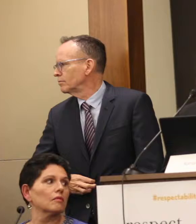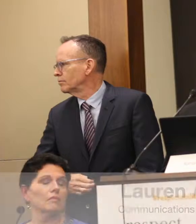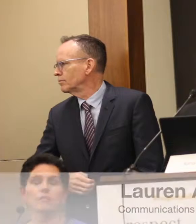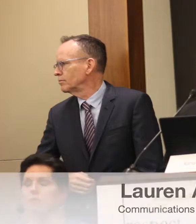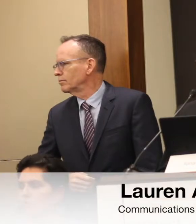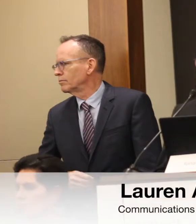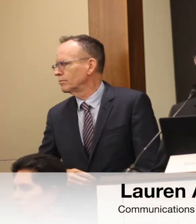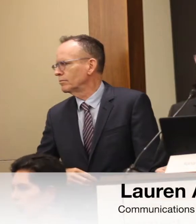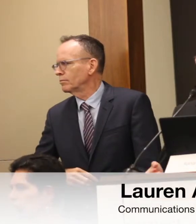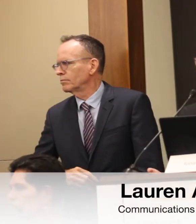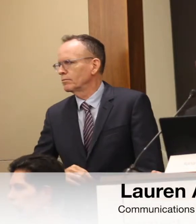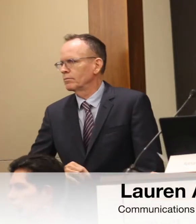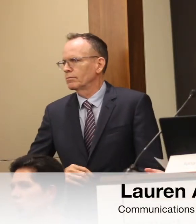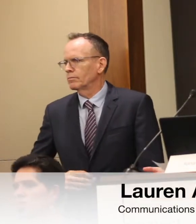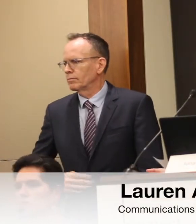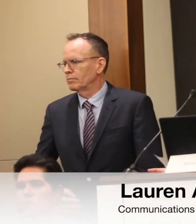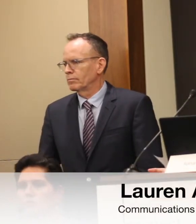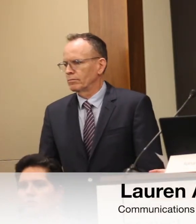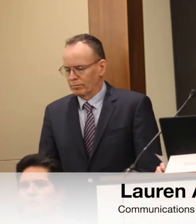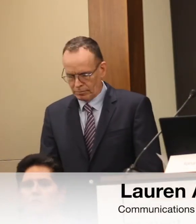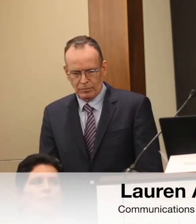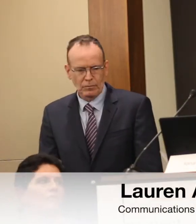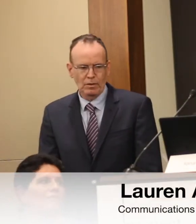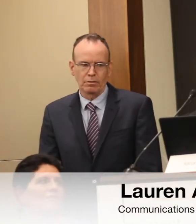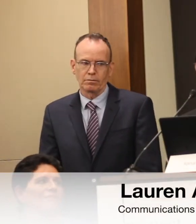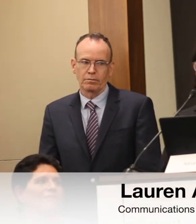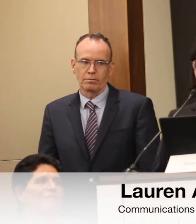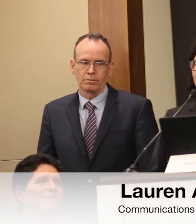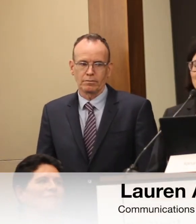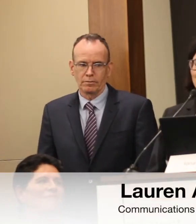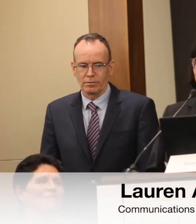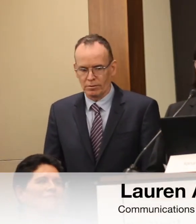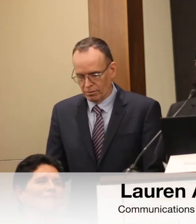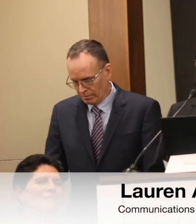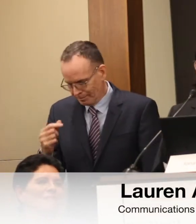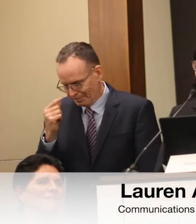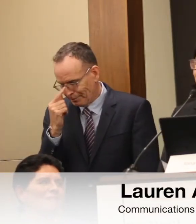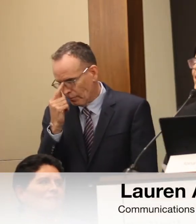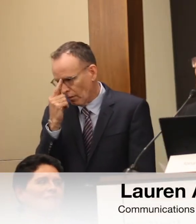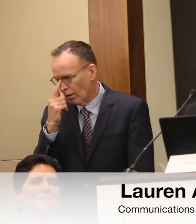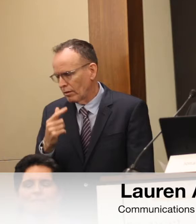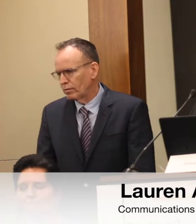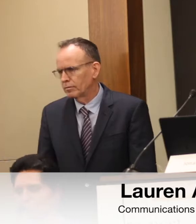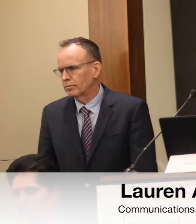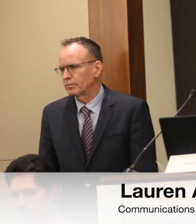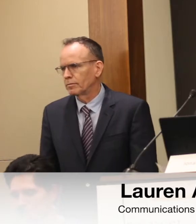I want to do a quick introduction of Jonathan Murray although he probably